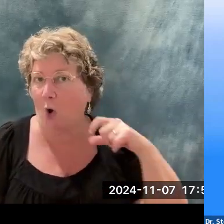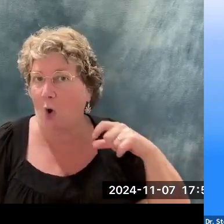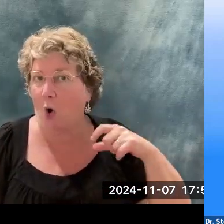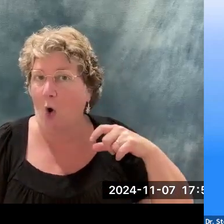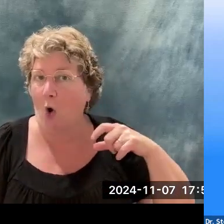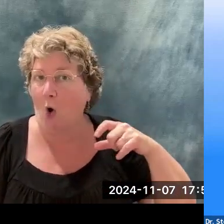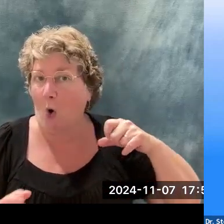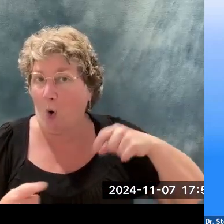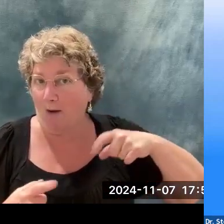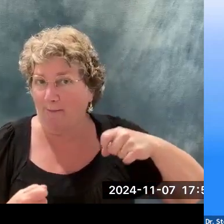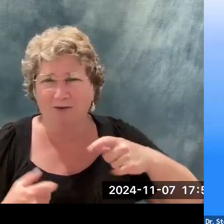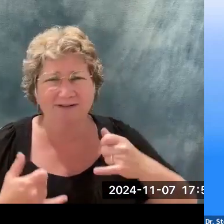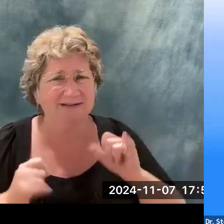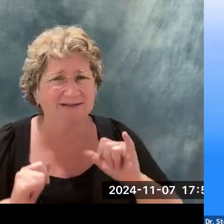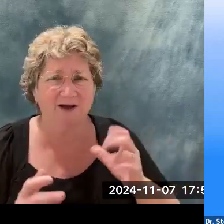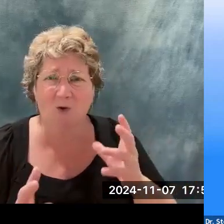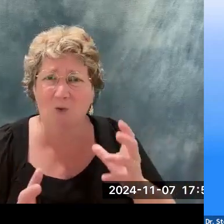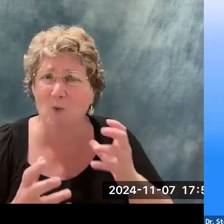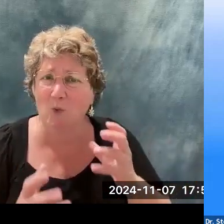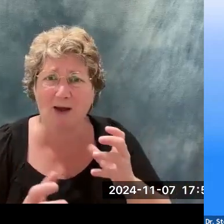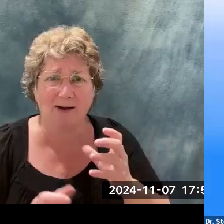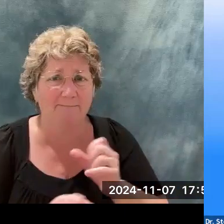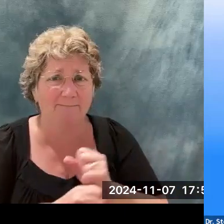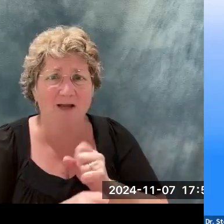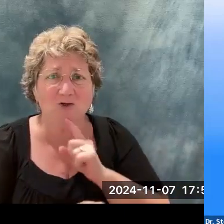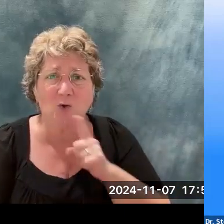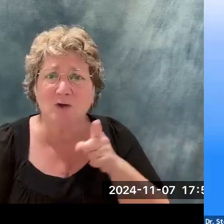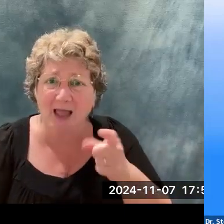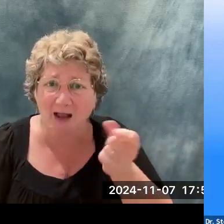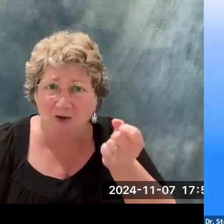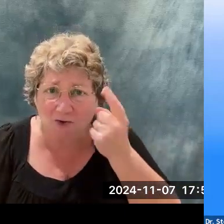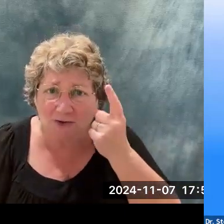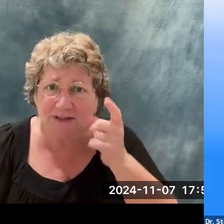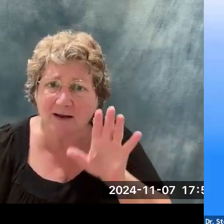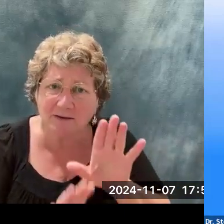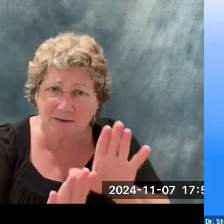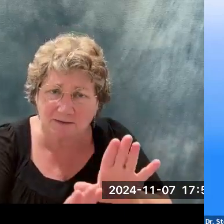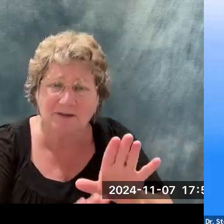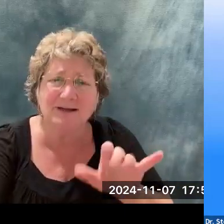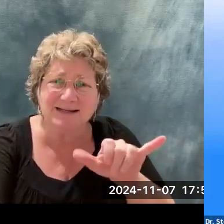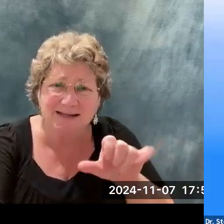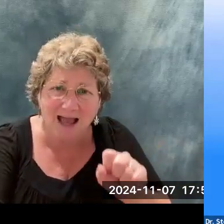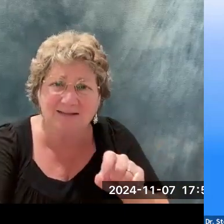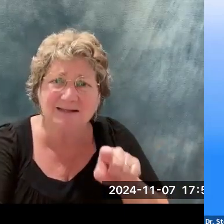most important thing, right? We know that teenagers have all sorts of hormones going on and things